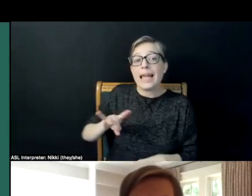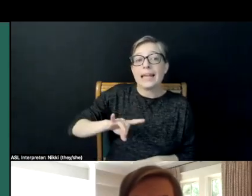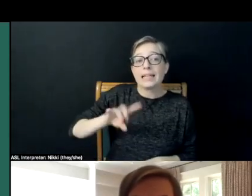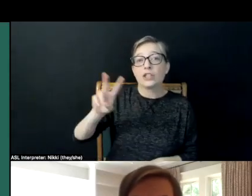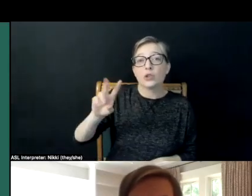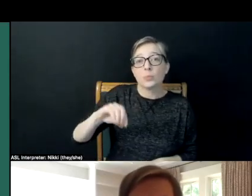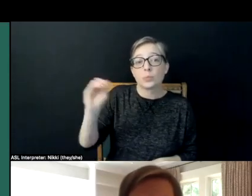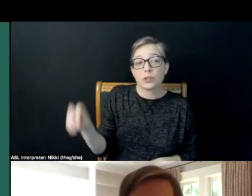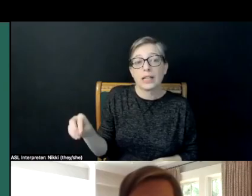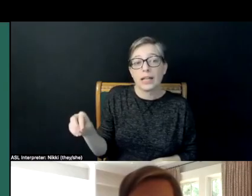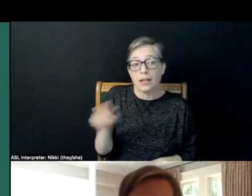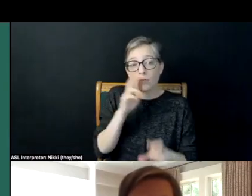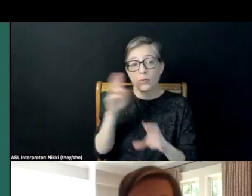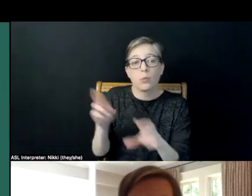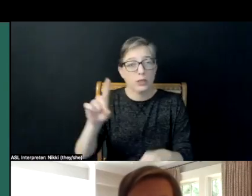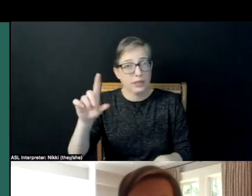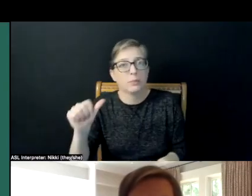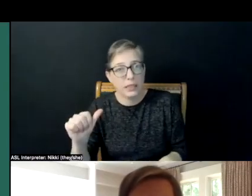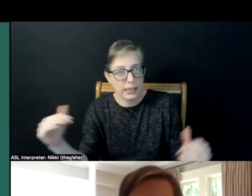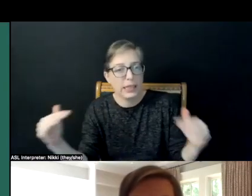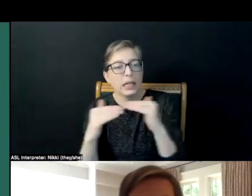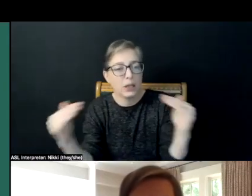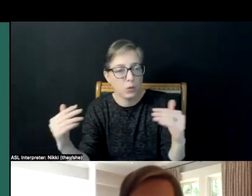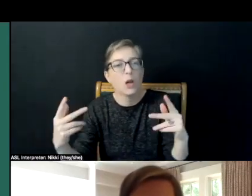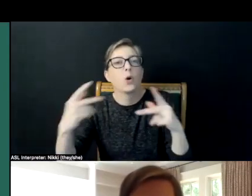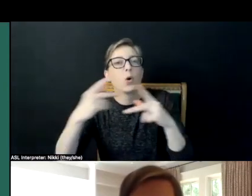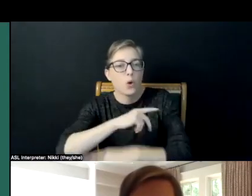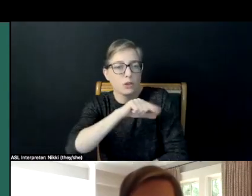a worst quality of life than those patients who did not have a disability.